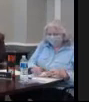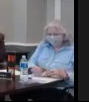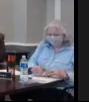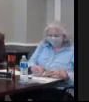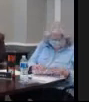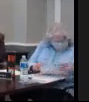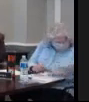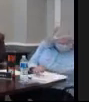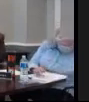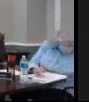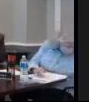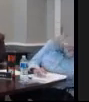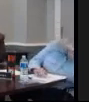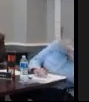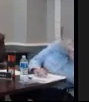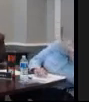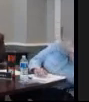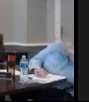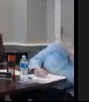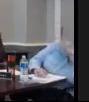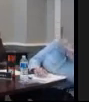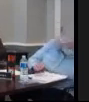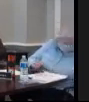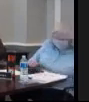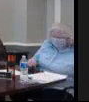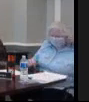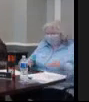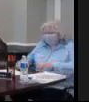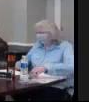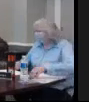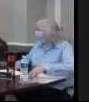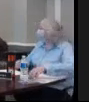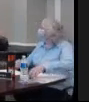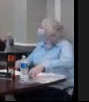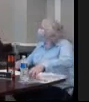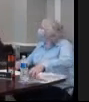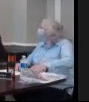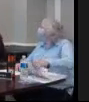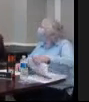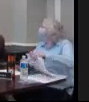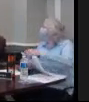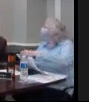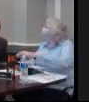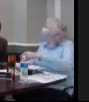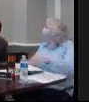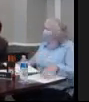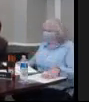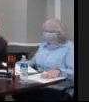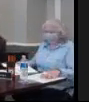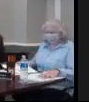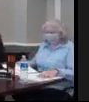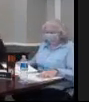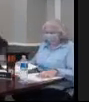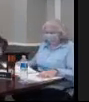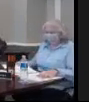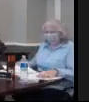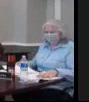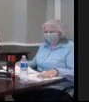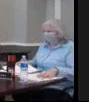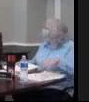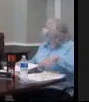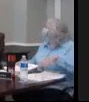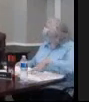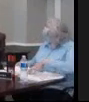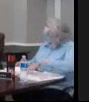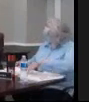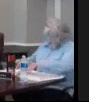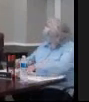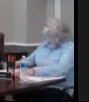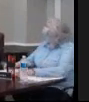Petition number 2023 that 0. 0 5 4.